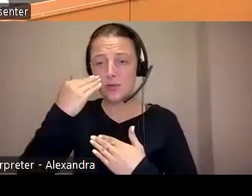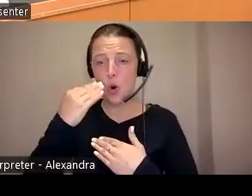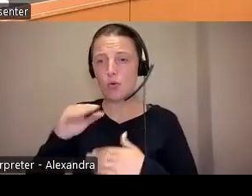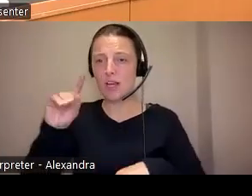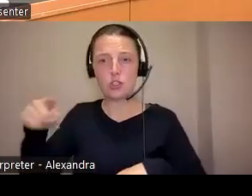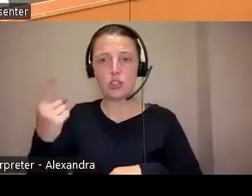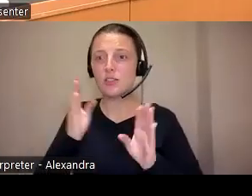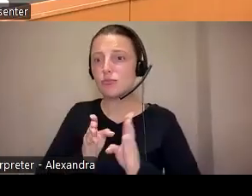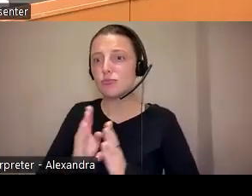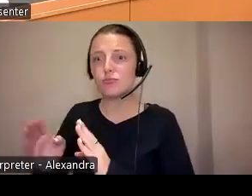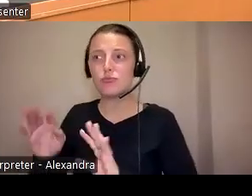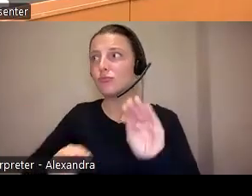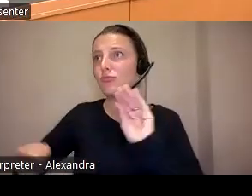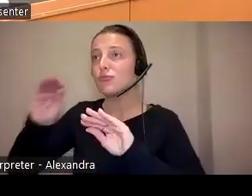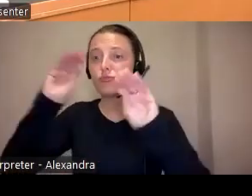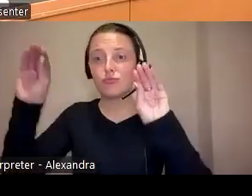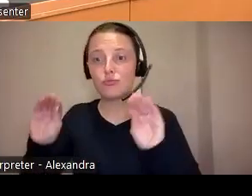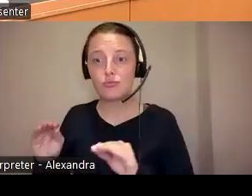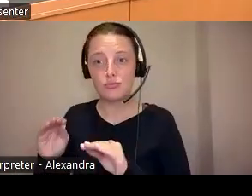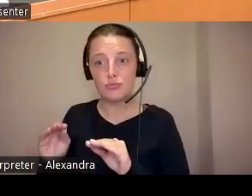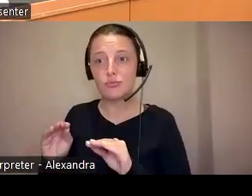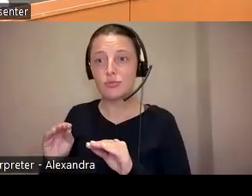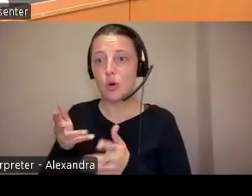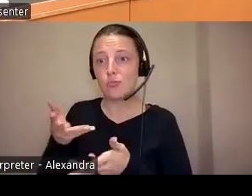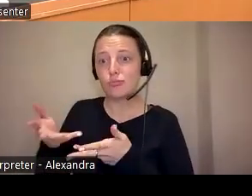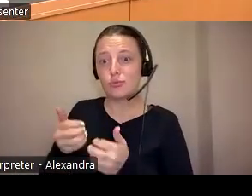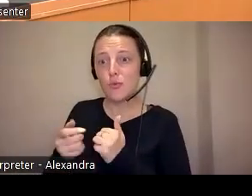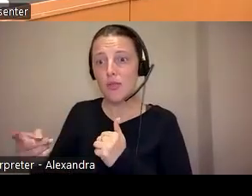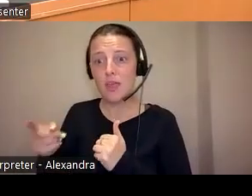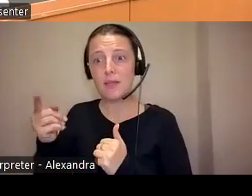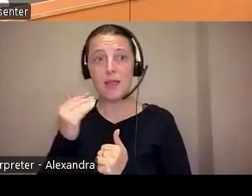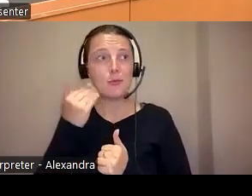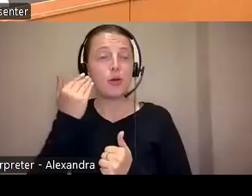very brightly. uh and you know the place looked much better and just to be able to have that